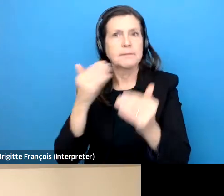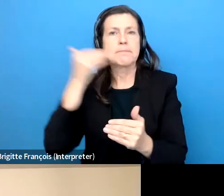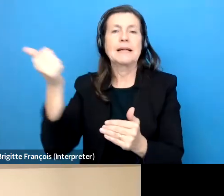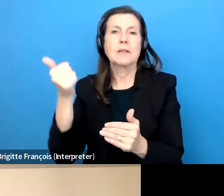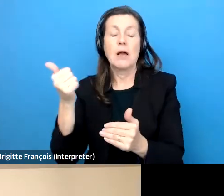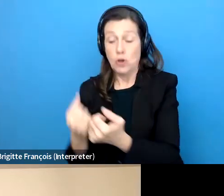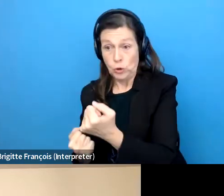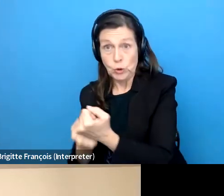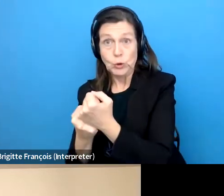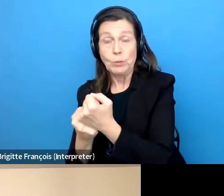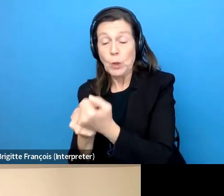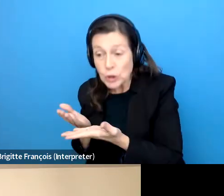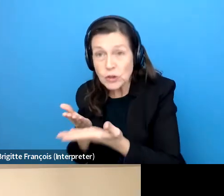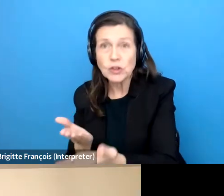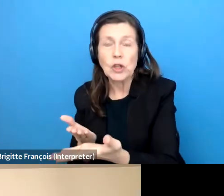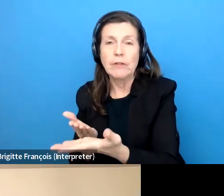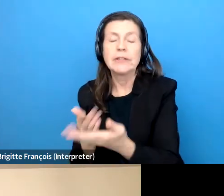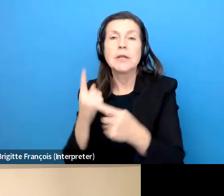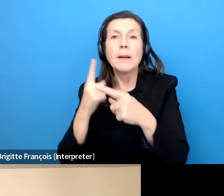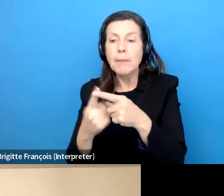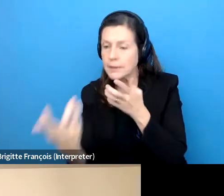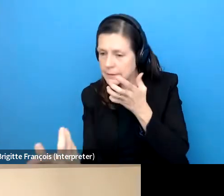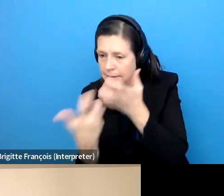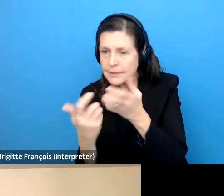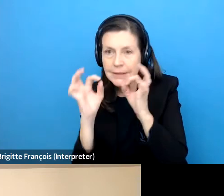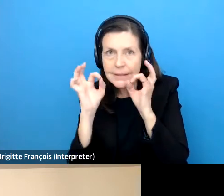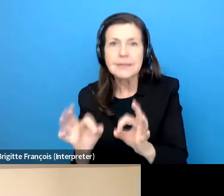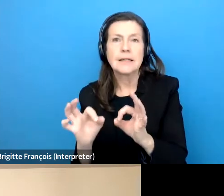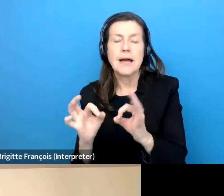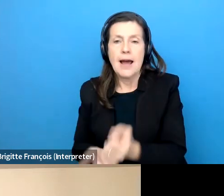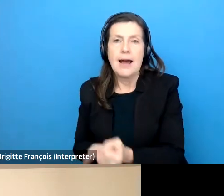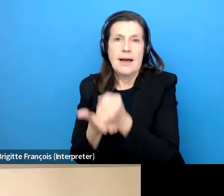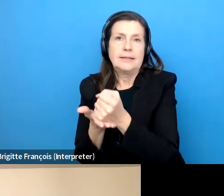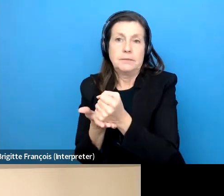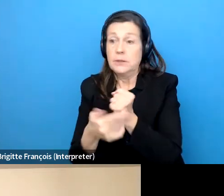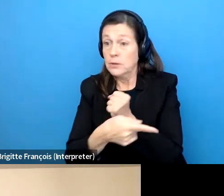especially adequate assistance provided to women and girls with disabilities